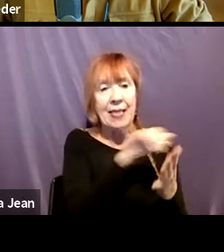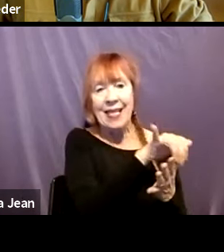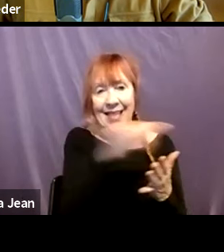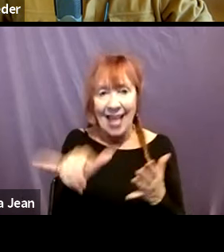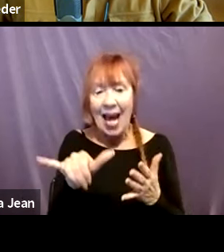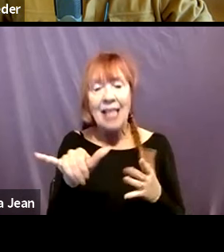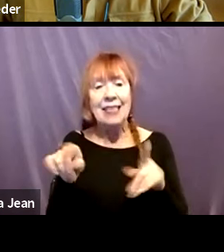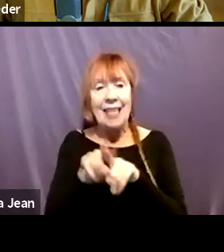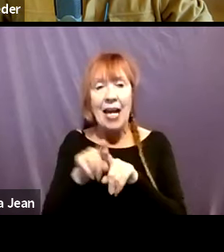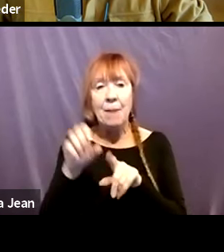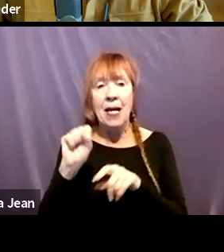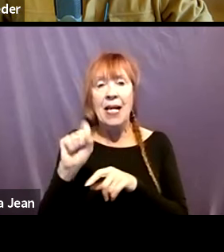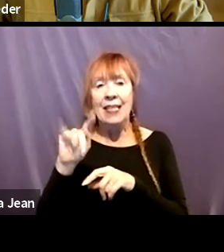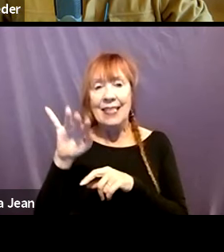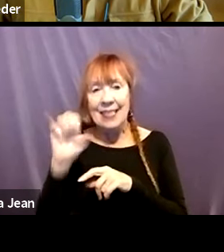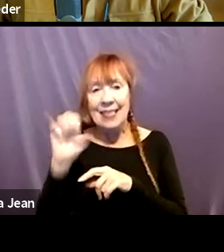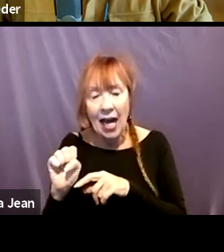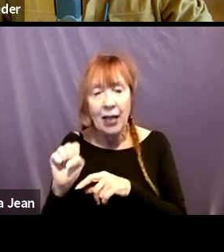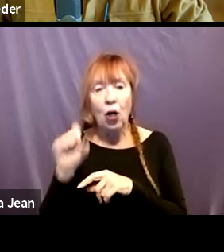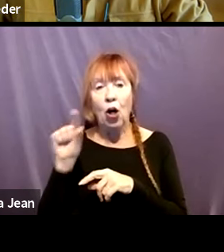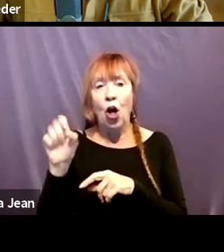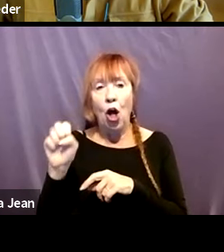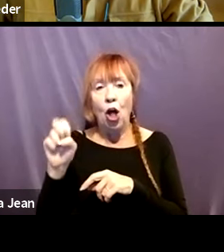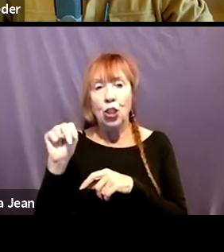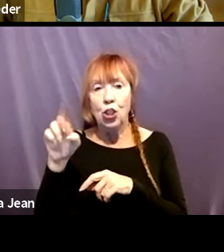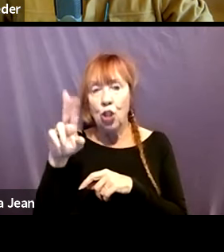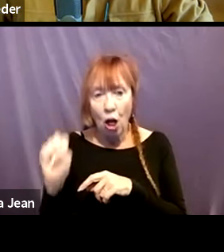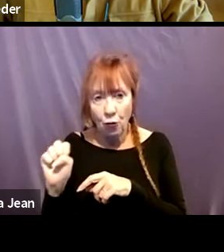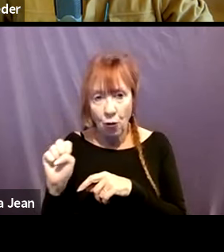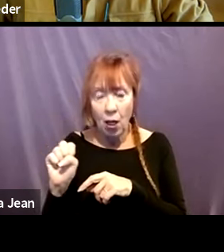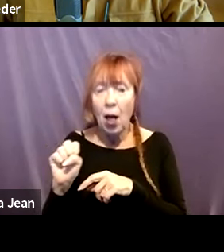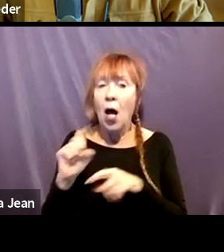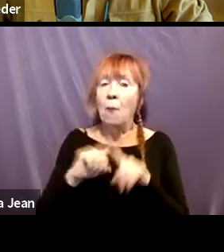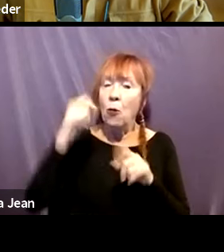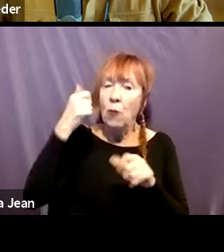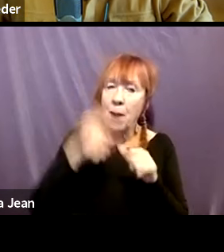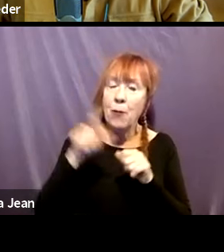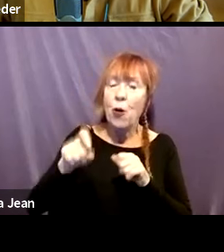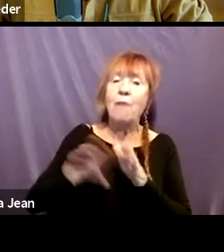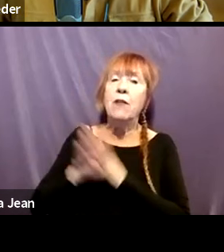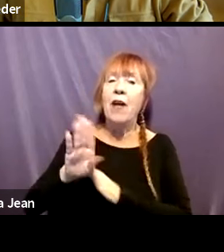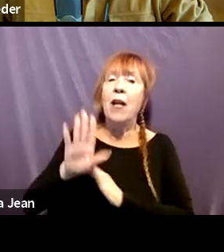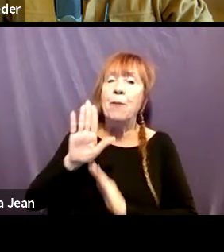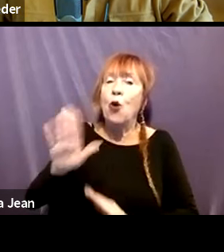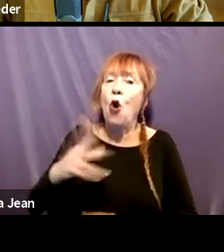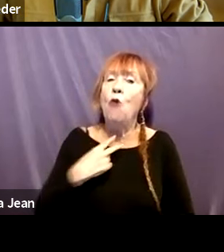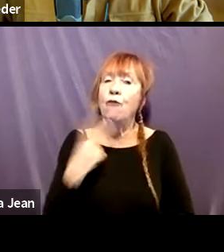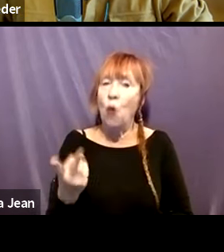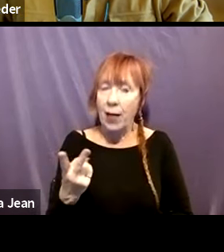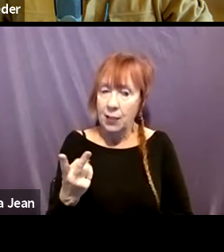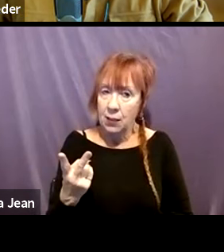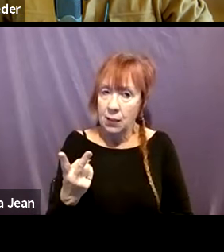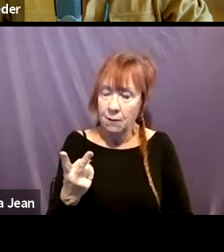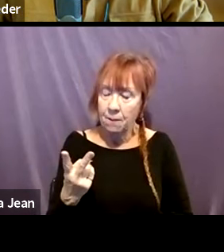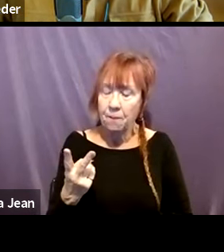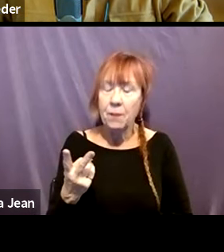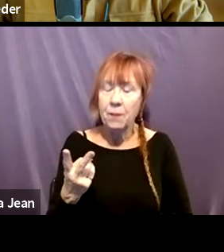kind of can help you as you're developing your own voice. I think that's good. Nice. I think the bad